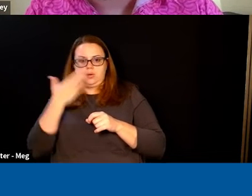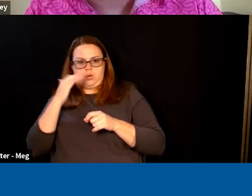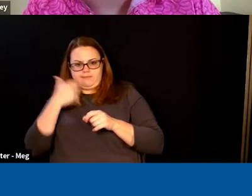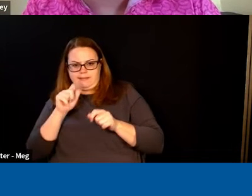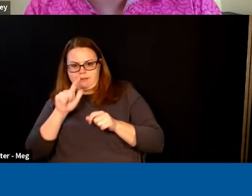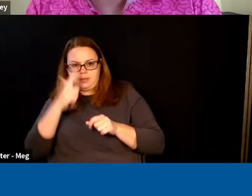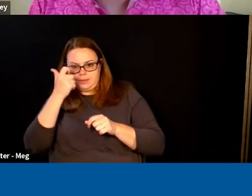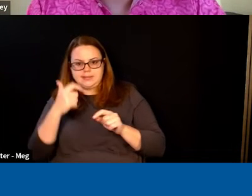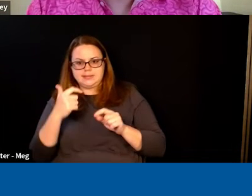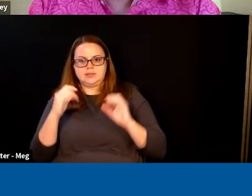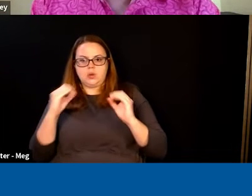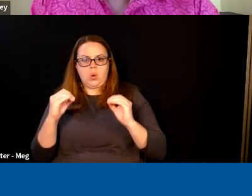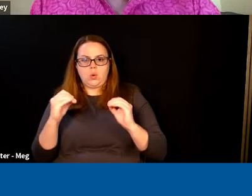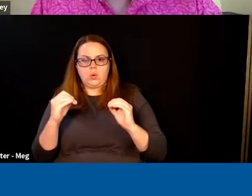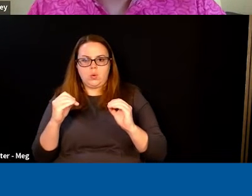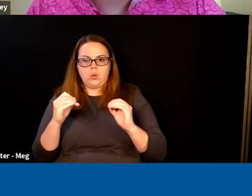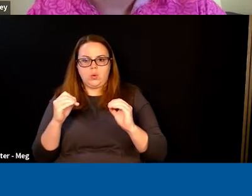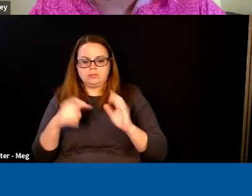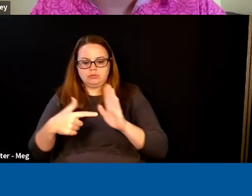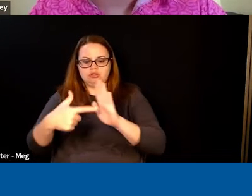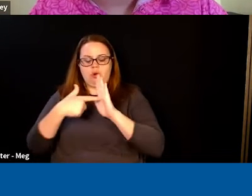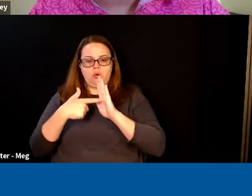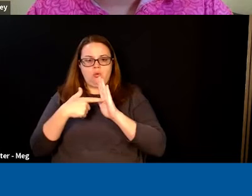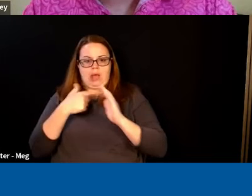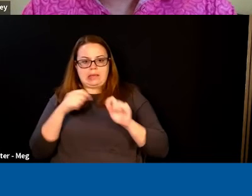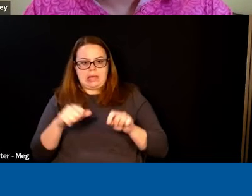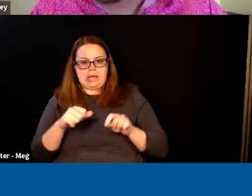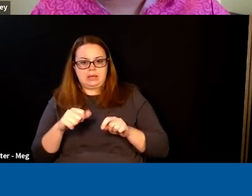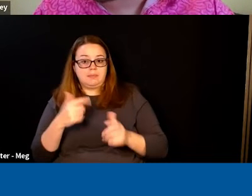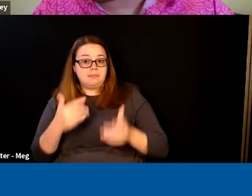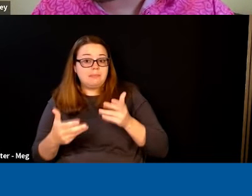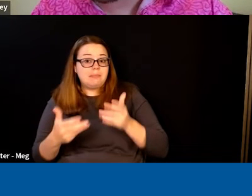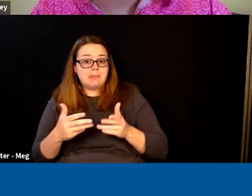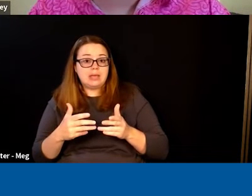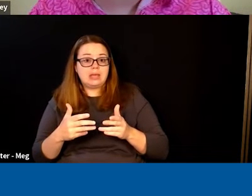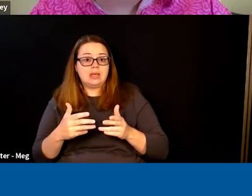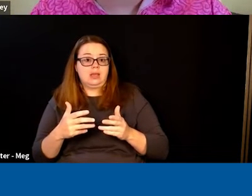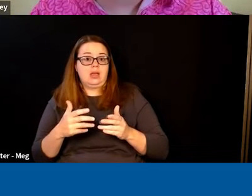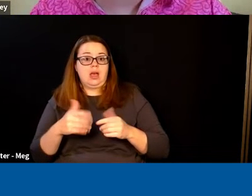because it doesn't have a lot of affordances to tell me that I can. It might be a prompt to download pizza. So I might scroll down to see like